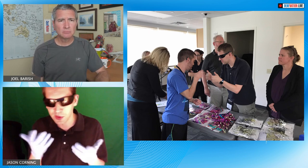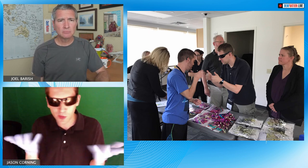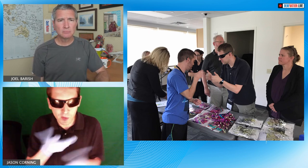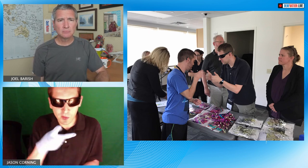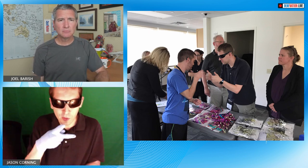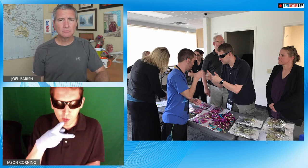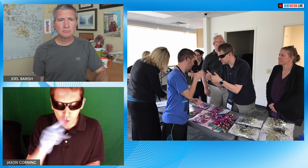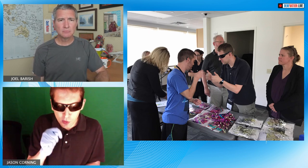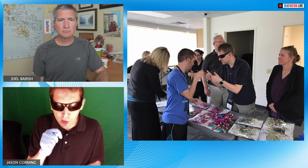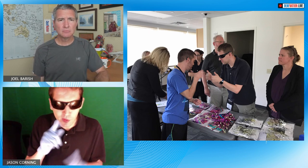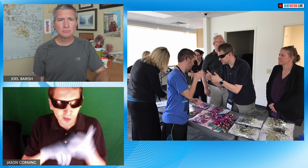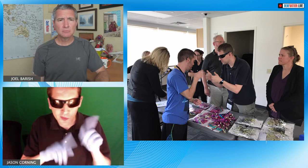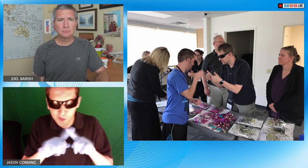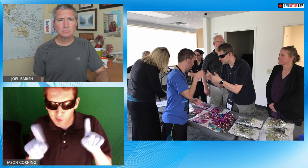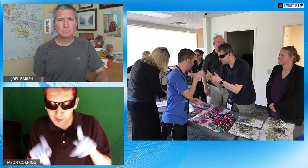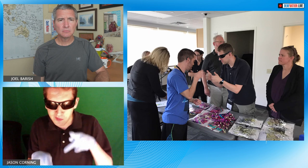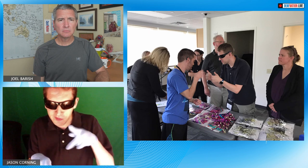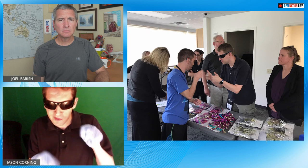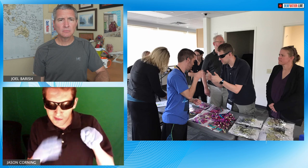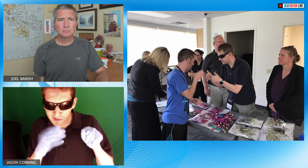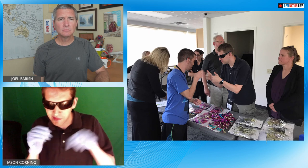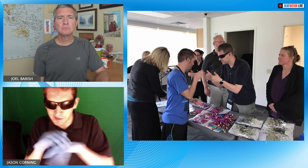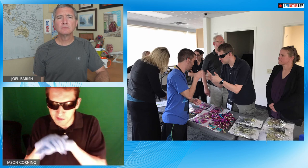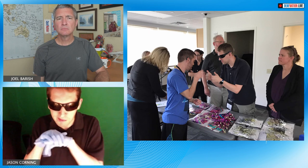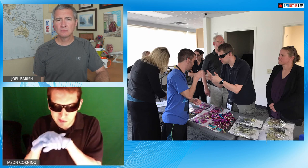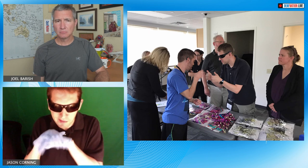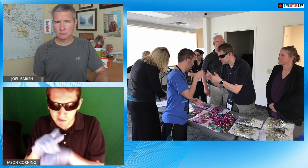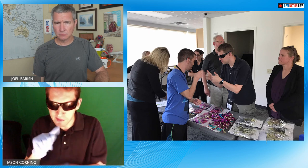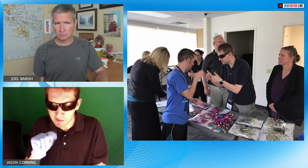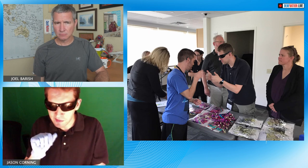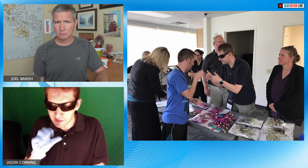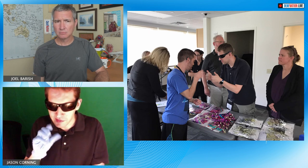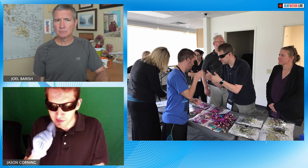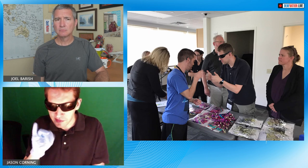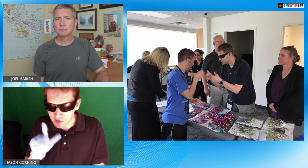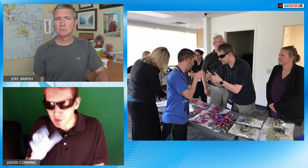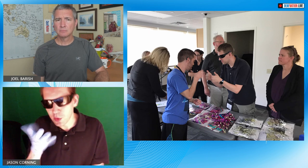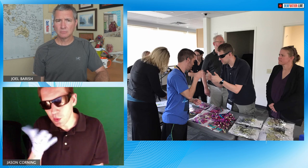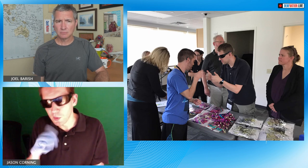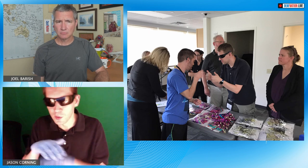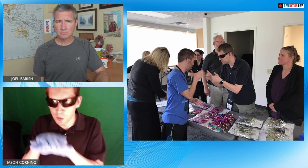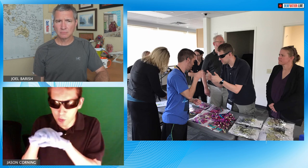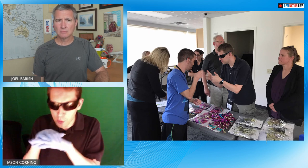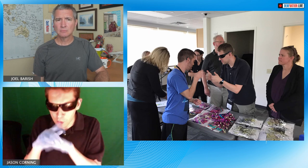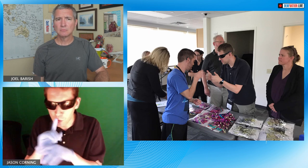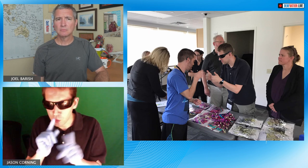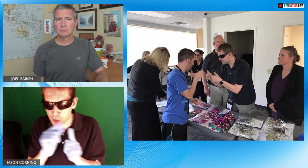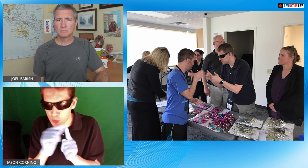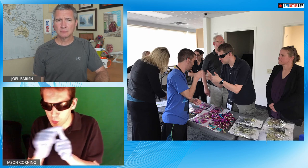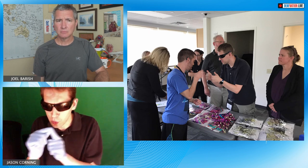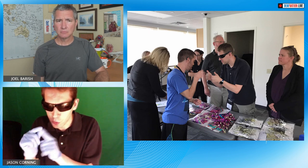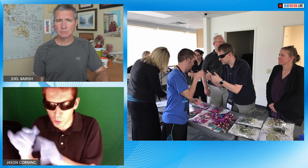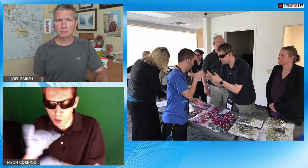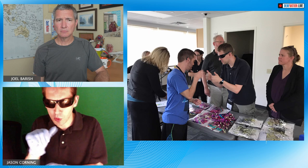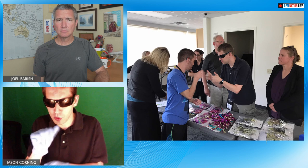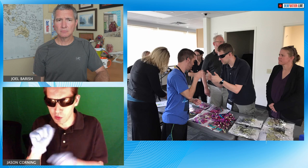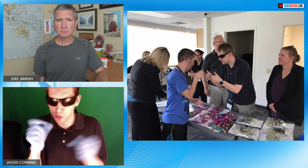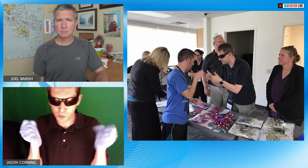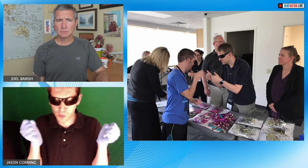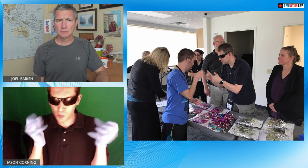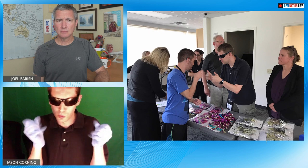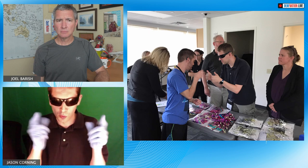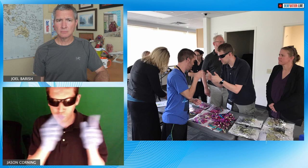the different with Tactile and PT, is Tactile use words as we sign in ASL